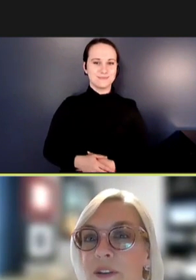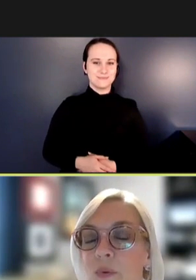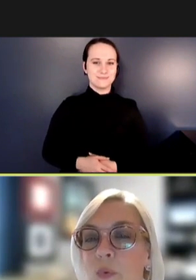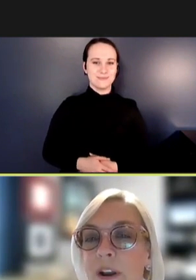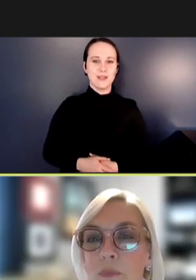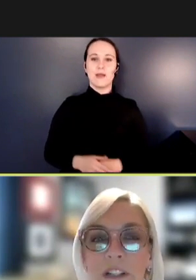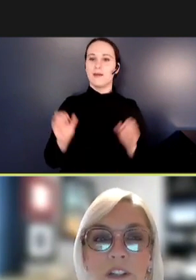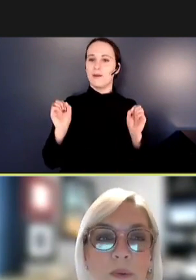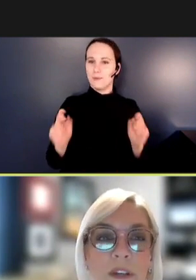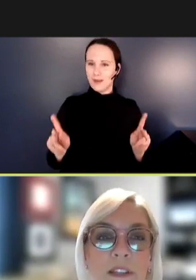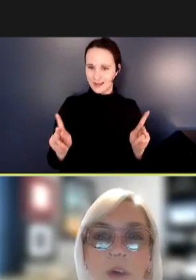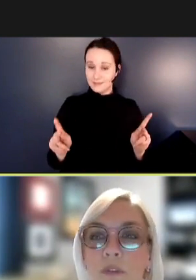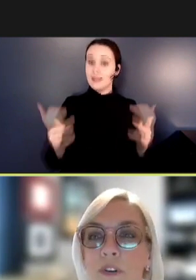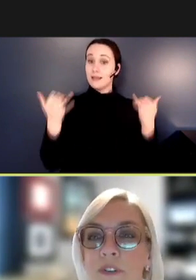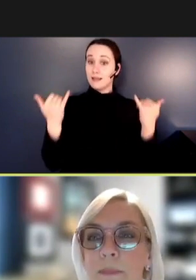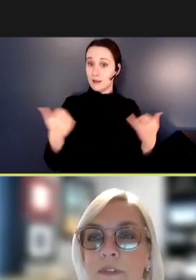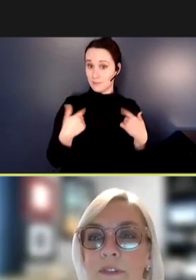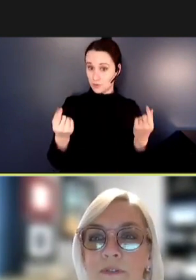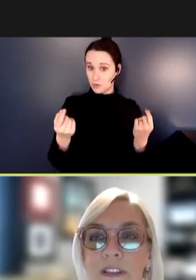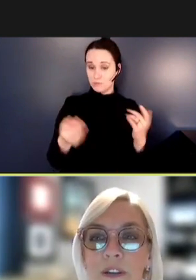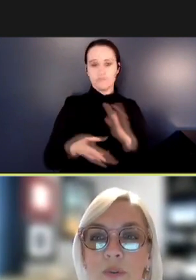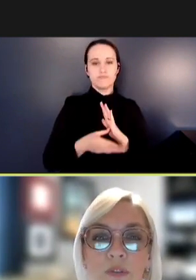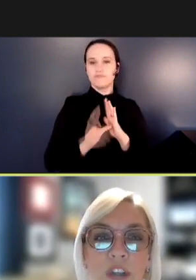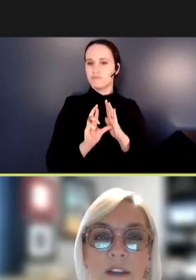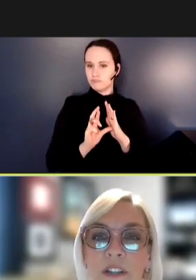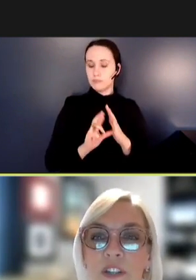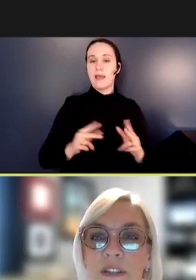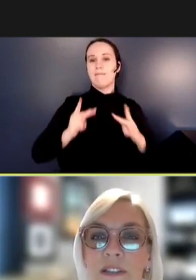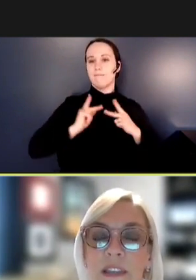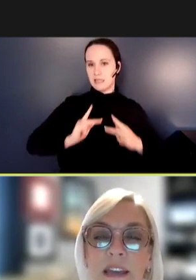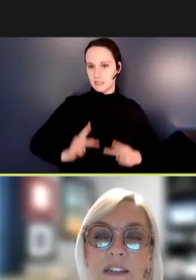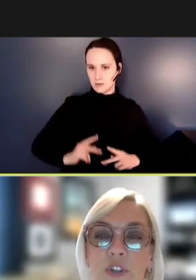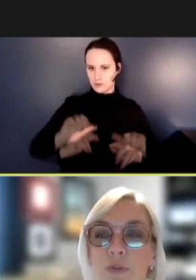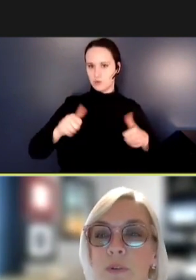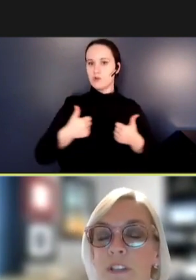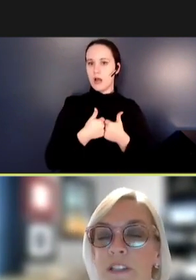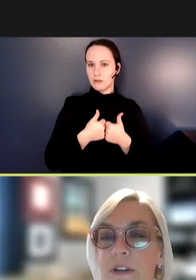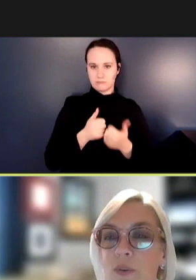so what I want to do is go over some of the physical challenges that children with special